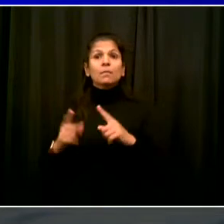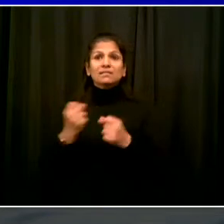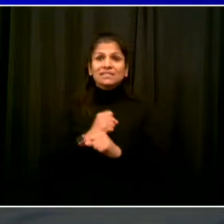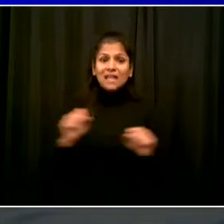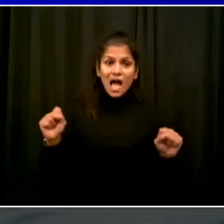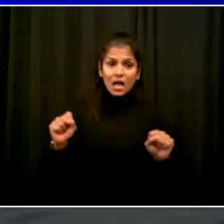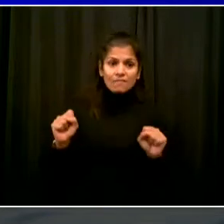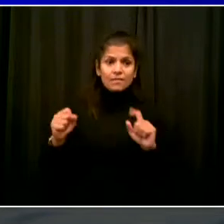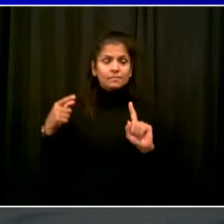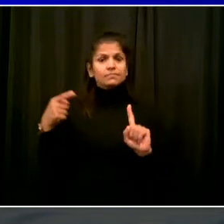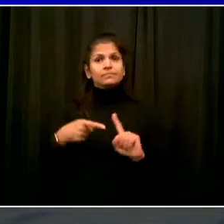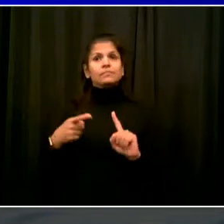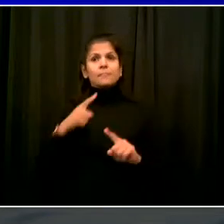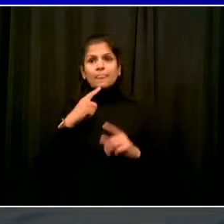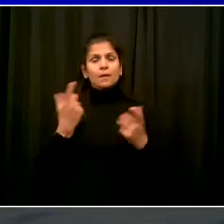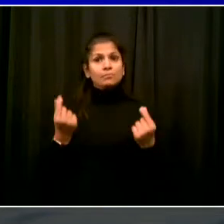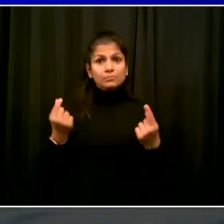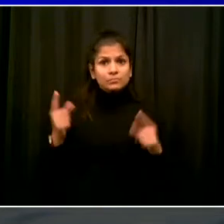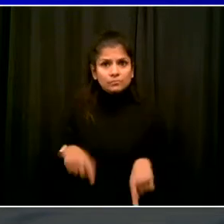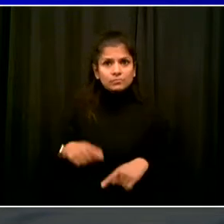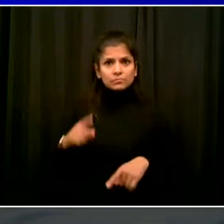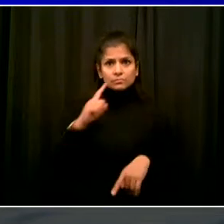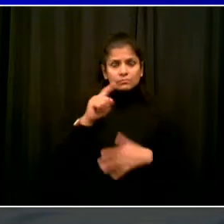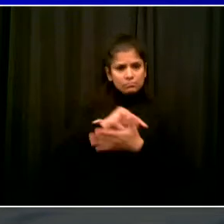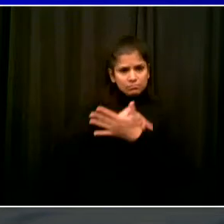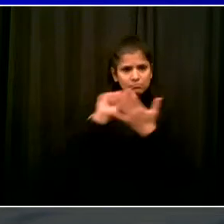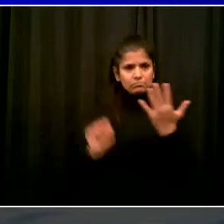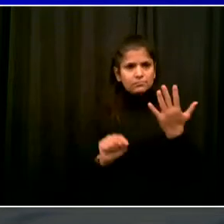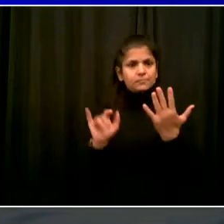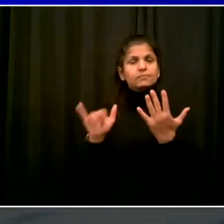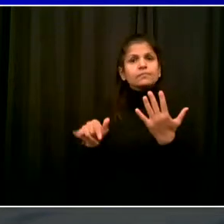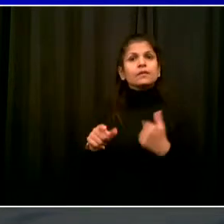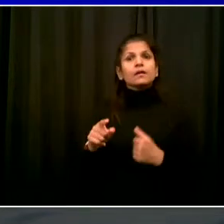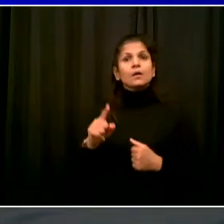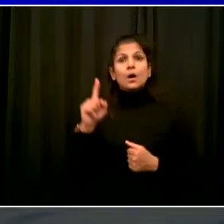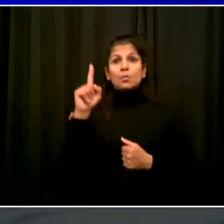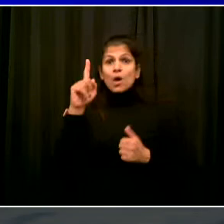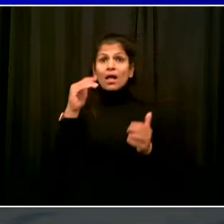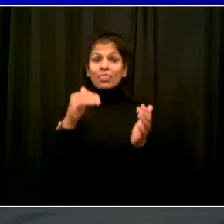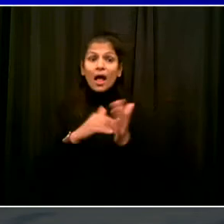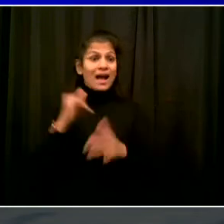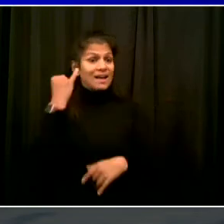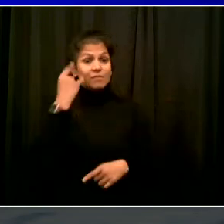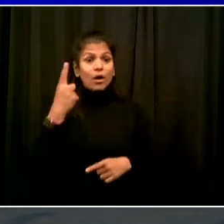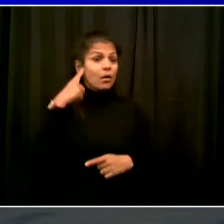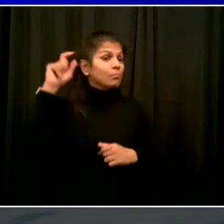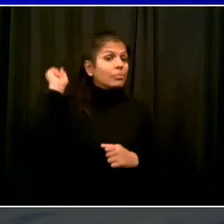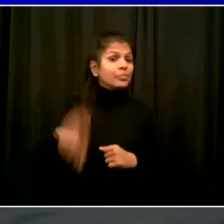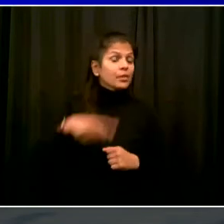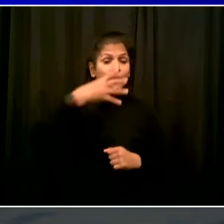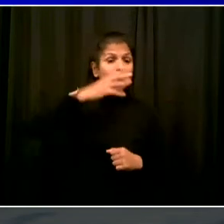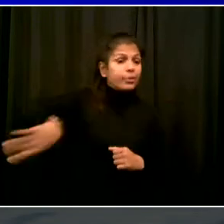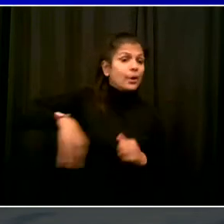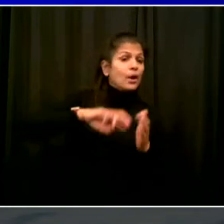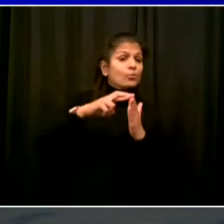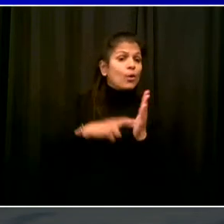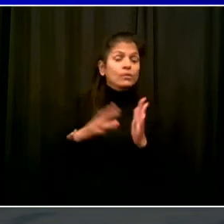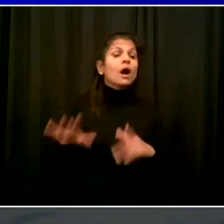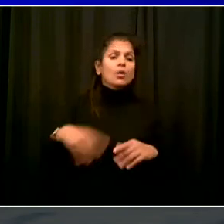COMMISSIONER. IN CASES OF VIOLATION, YOU COULD HAVE A CIVIL SUMMONS